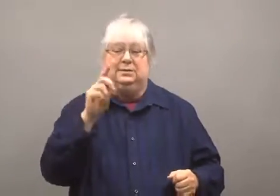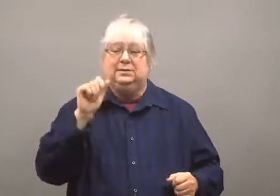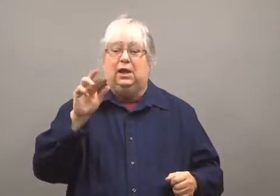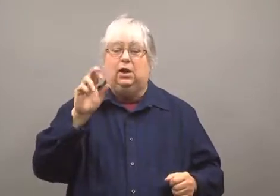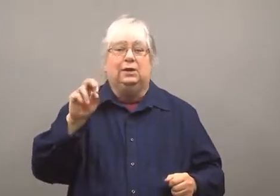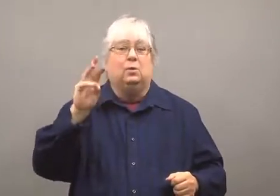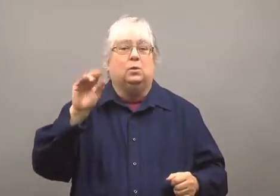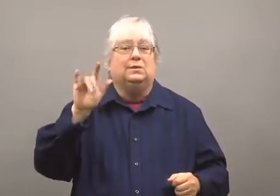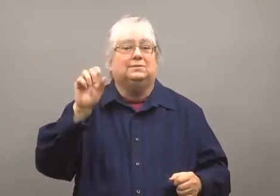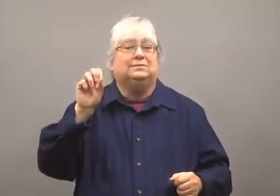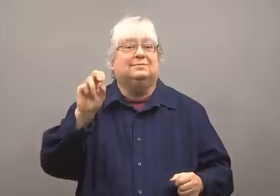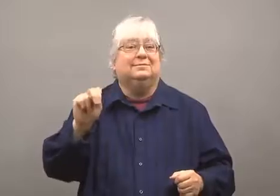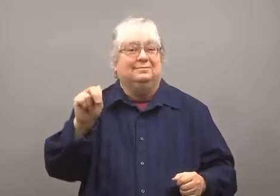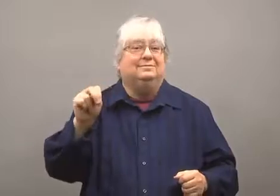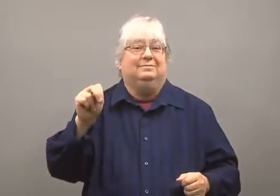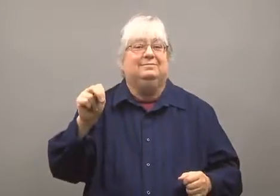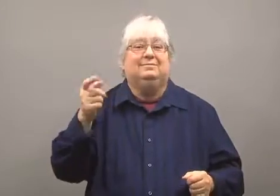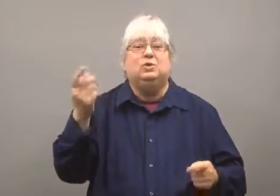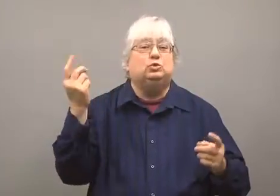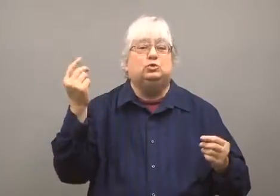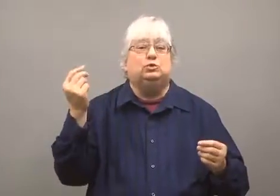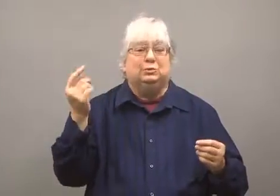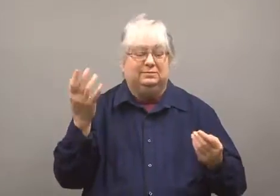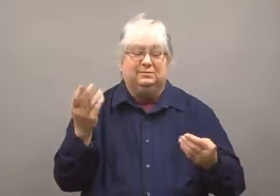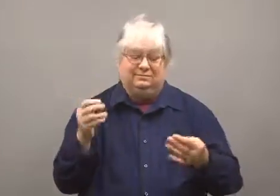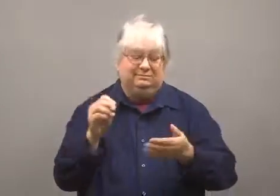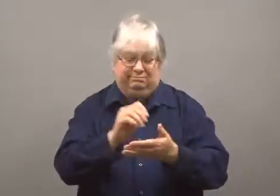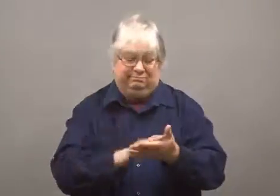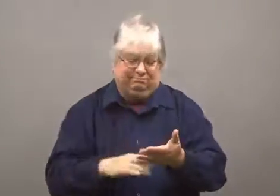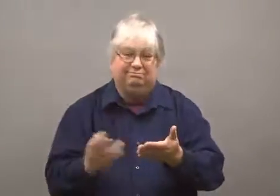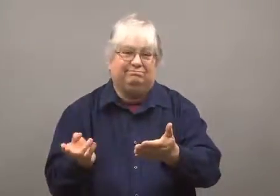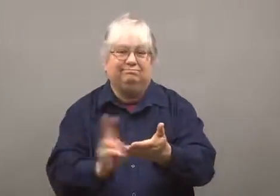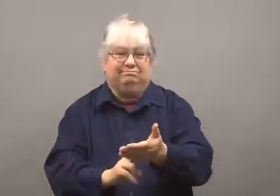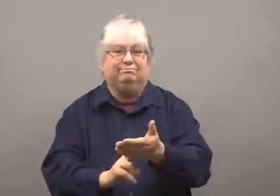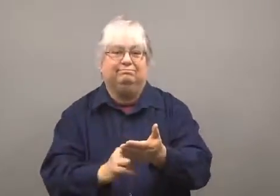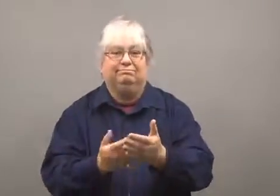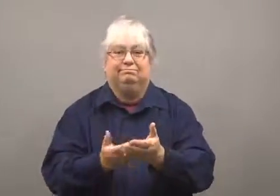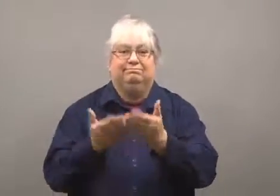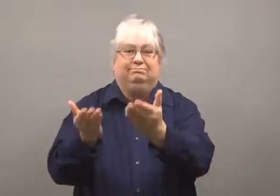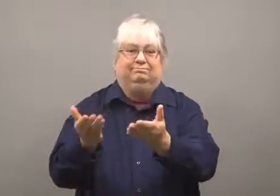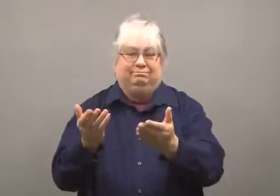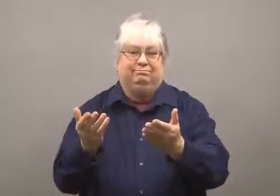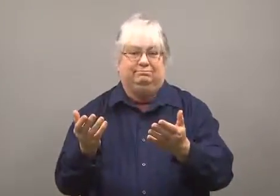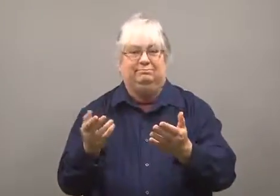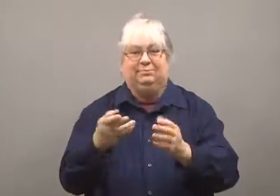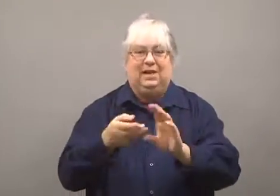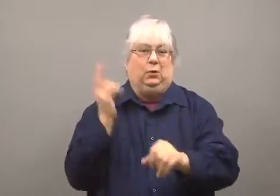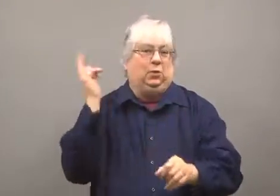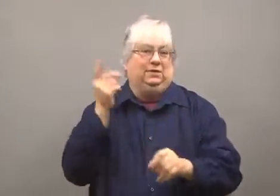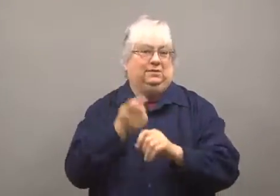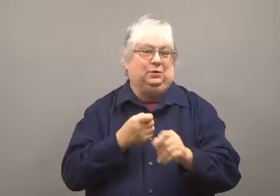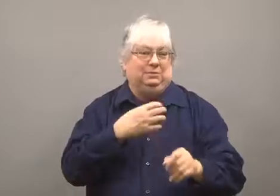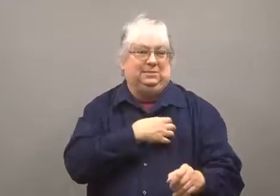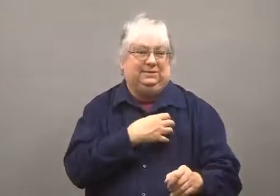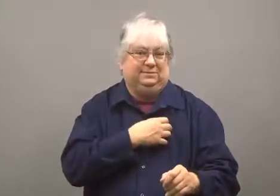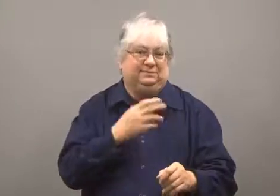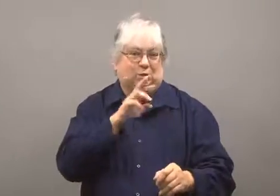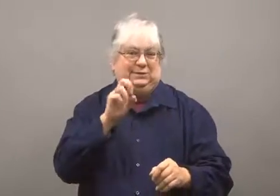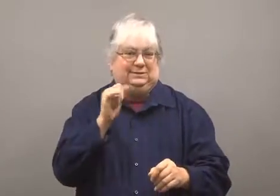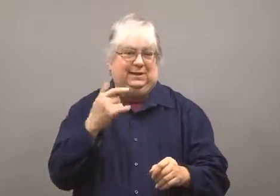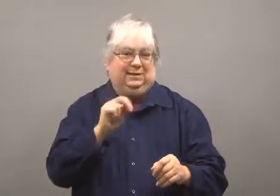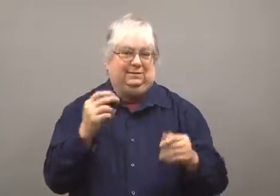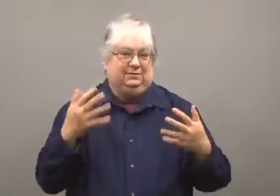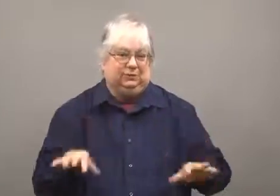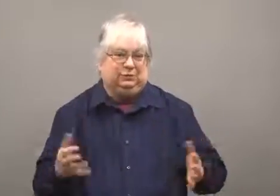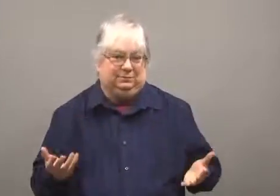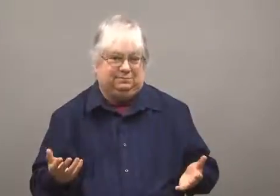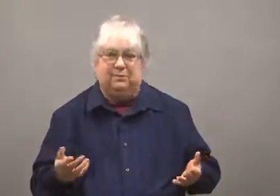Darren Wilson submitted his resignation from the police force.